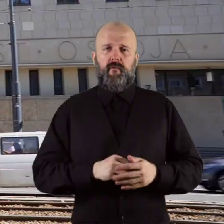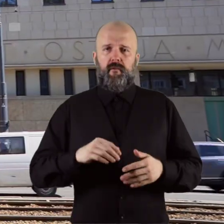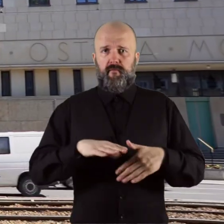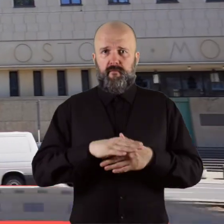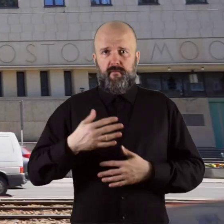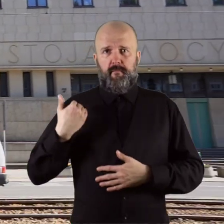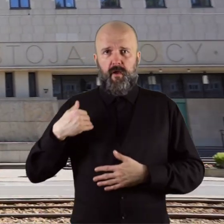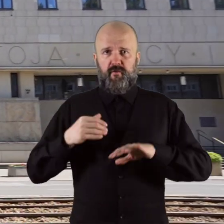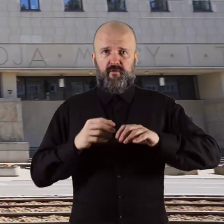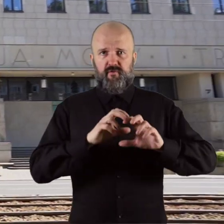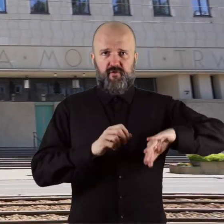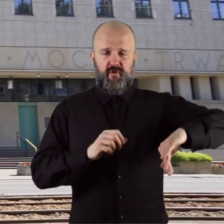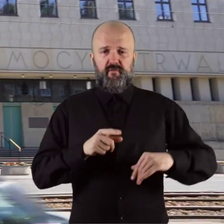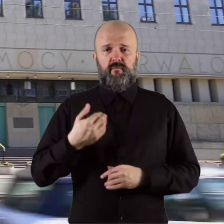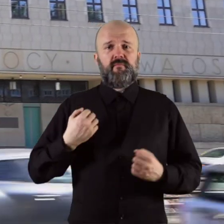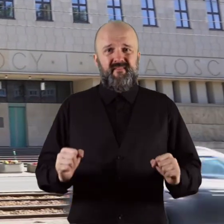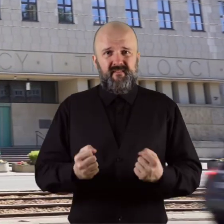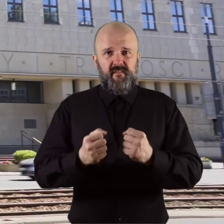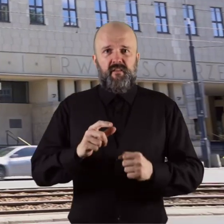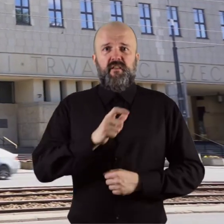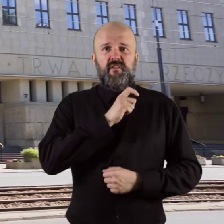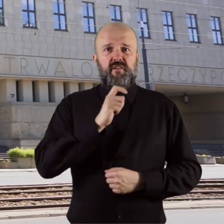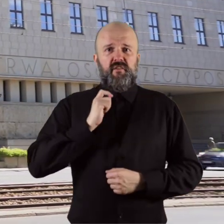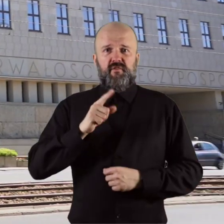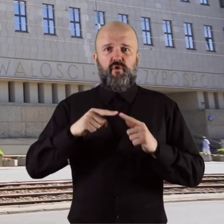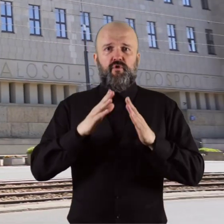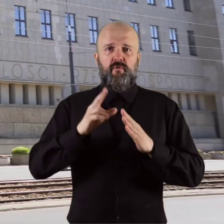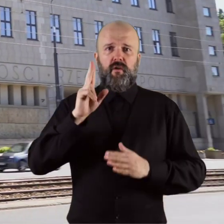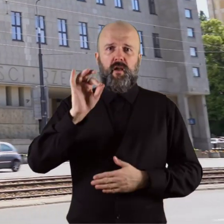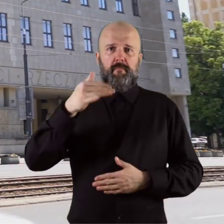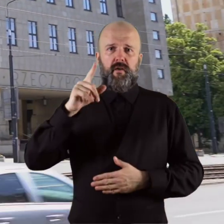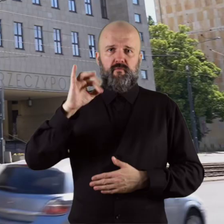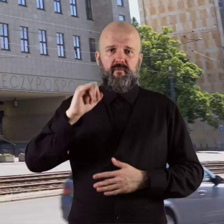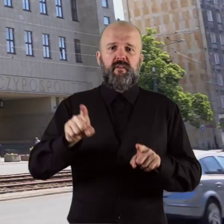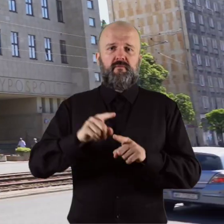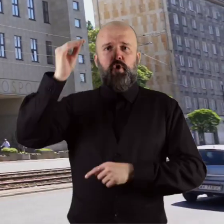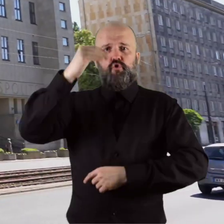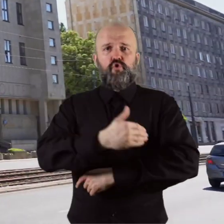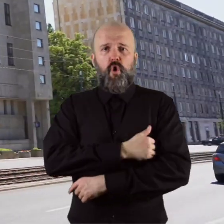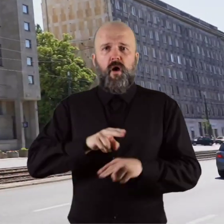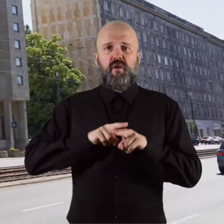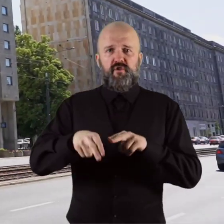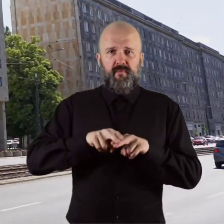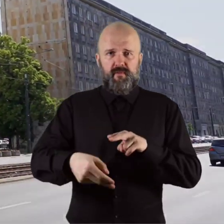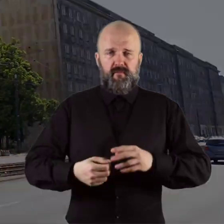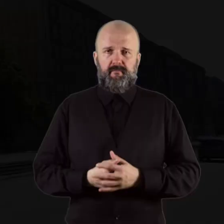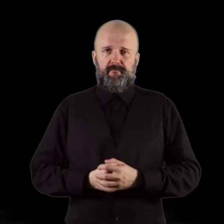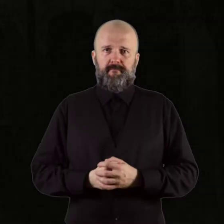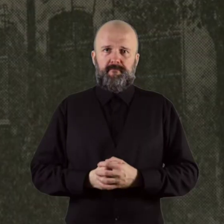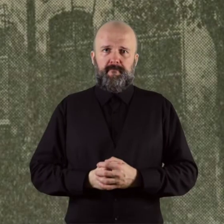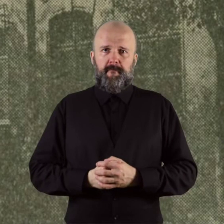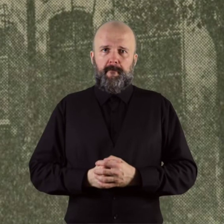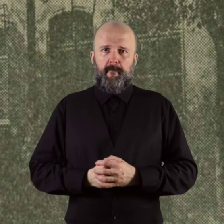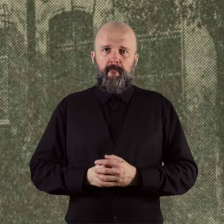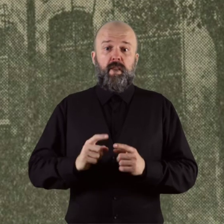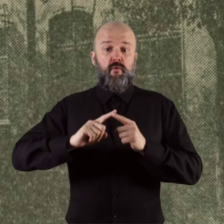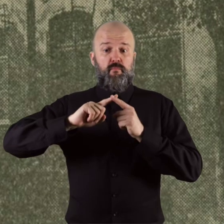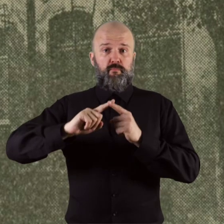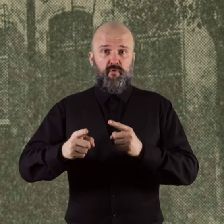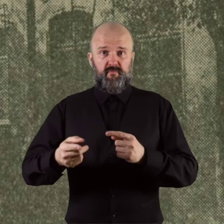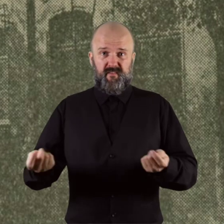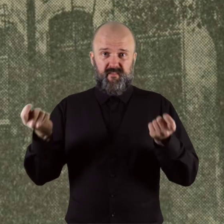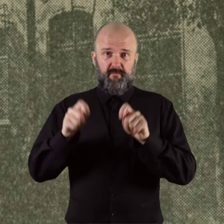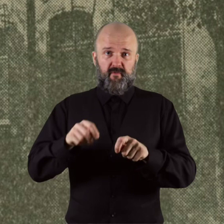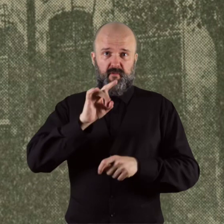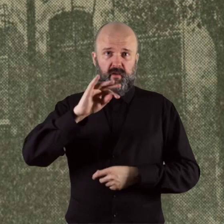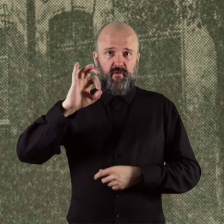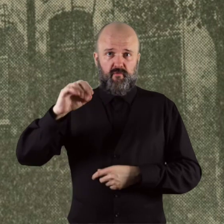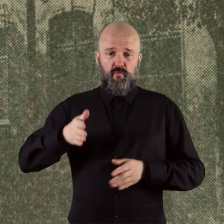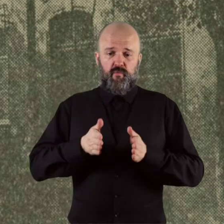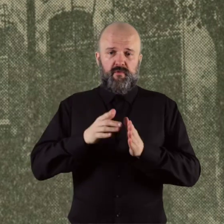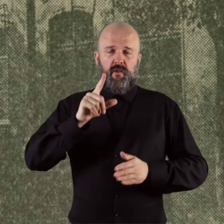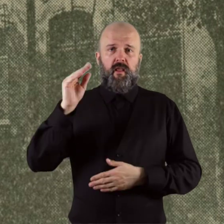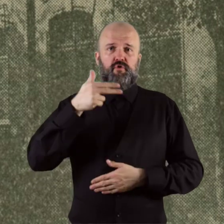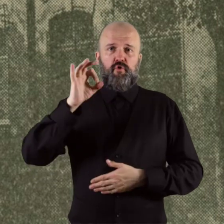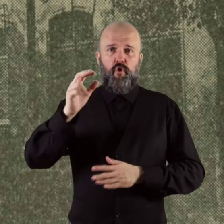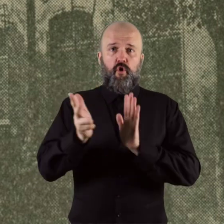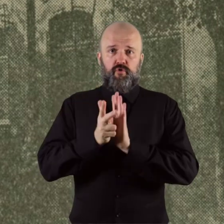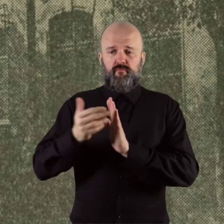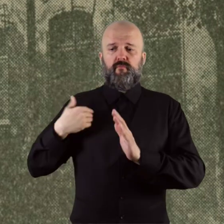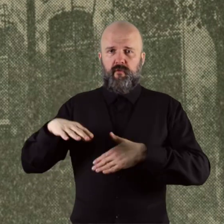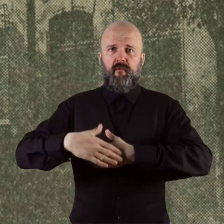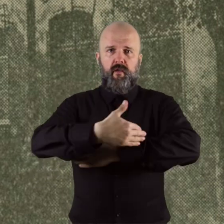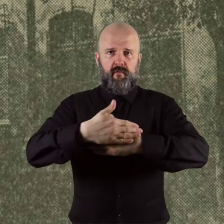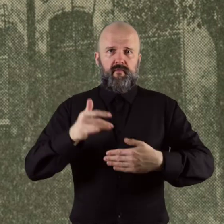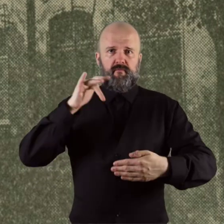It was sought mainly by priests from the Carmelite Church and the school of craftsmanship of Konarski. After the ghetto was closed, Leszno Eighteen Street became part of it.